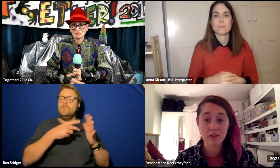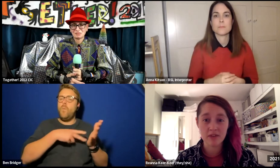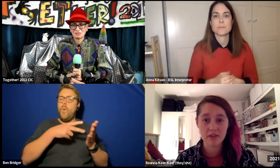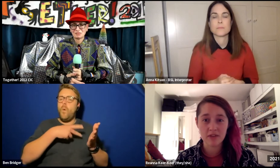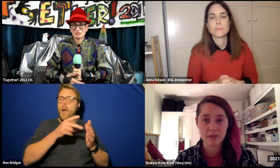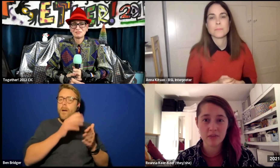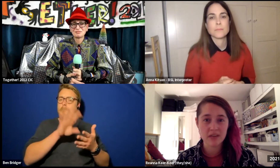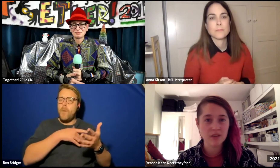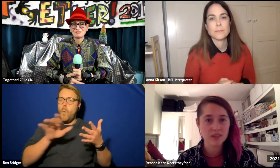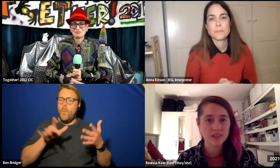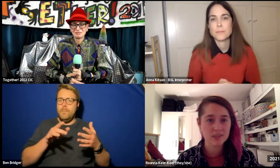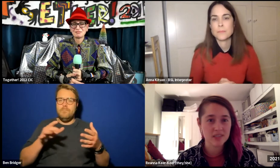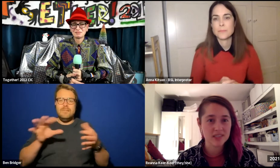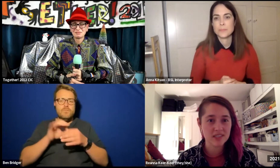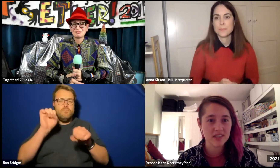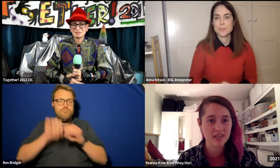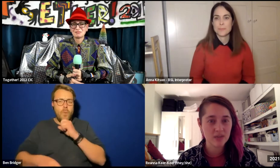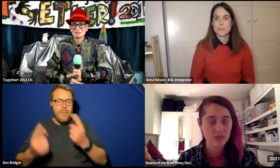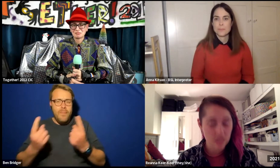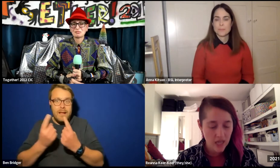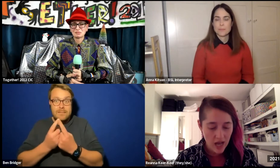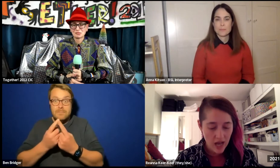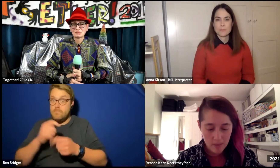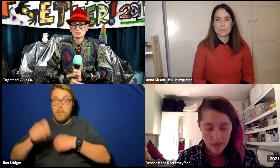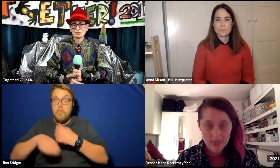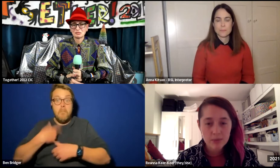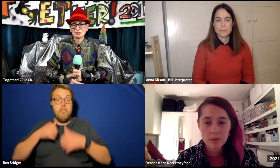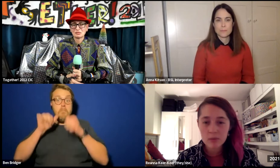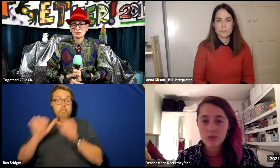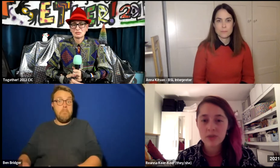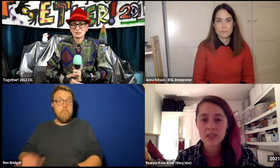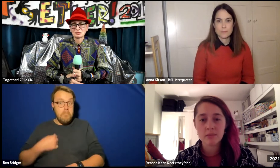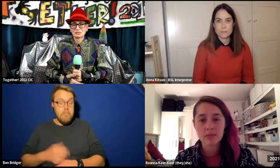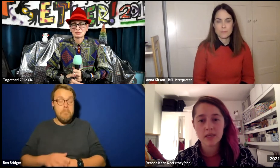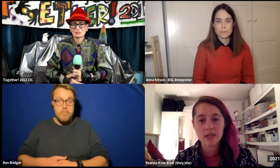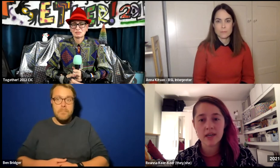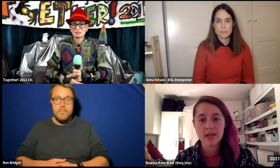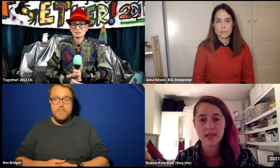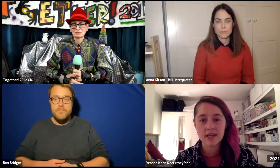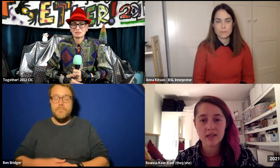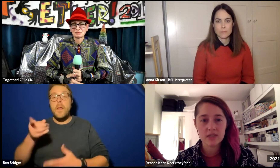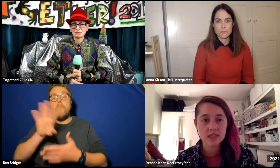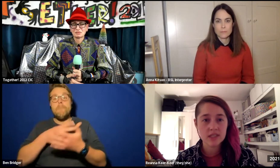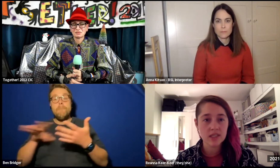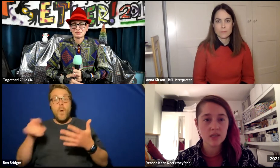for me on a diisability level and this poem also ended up in a lovely Zine called